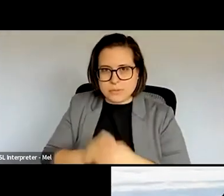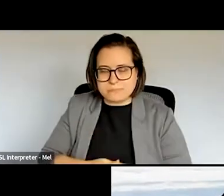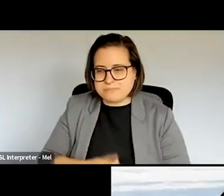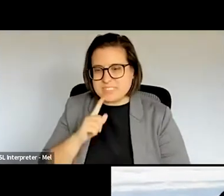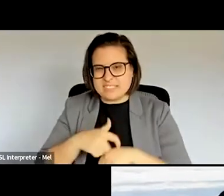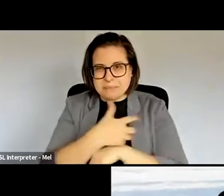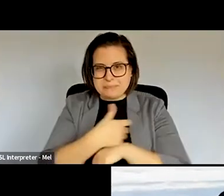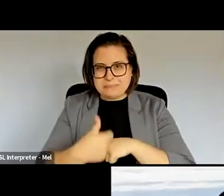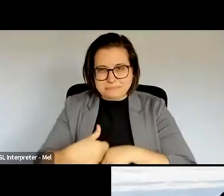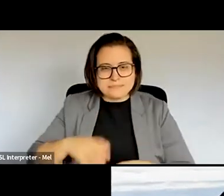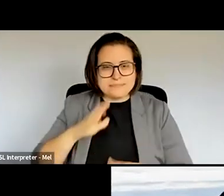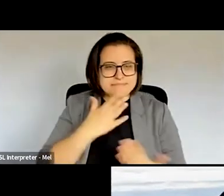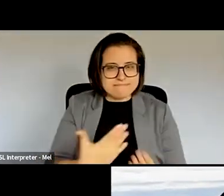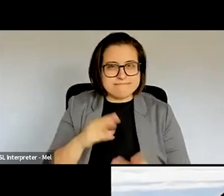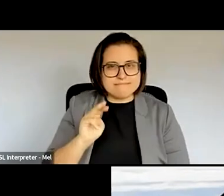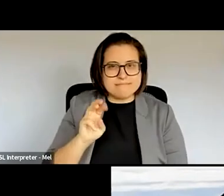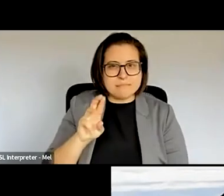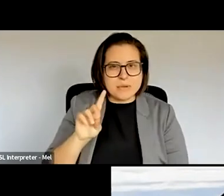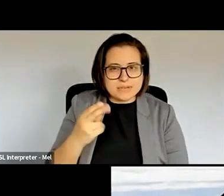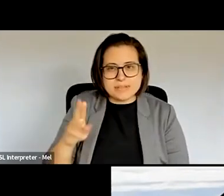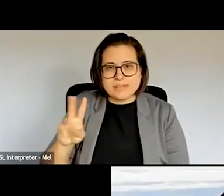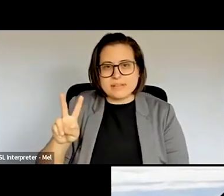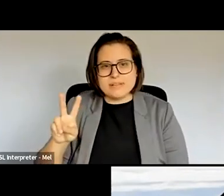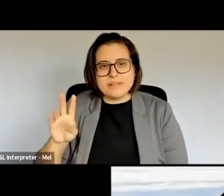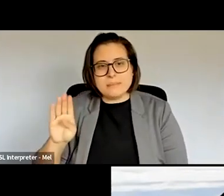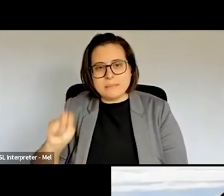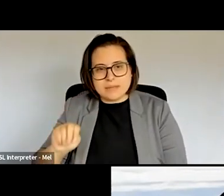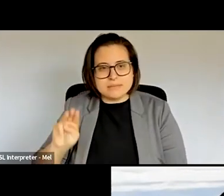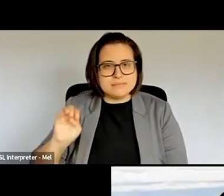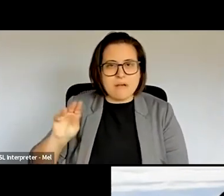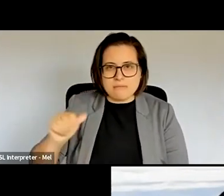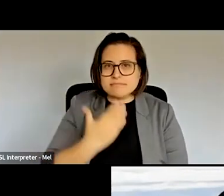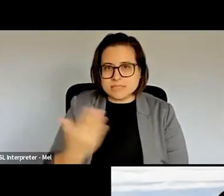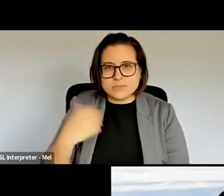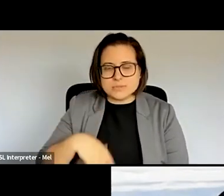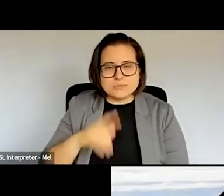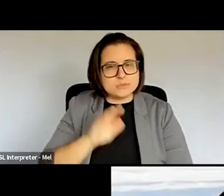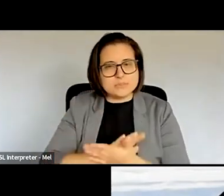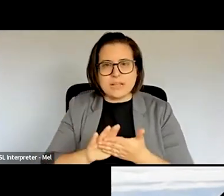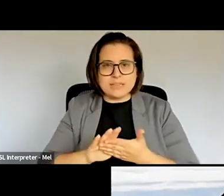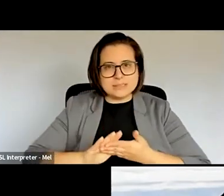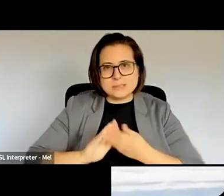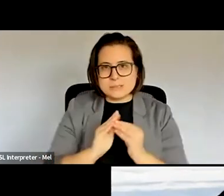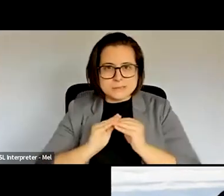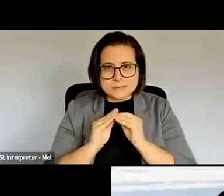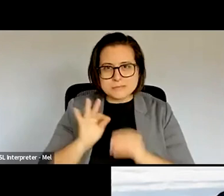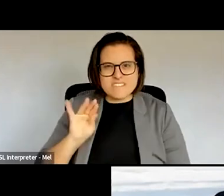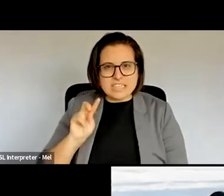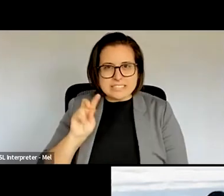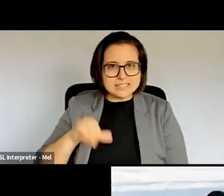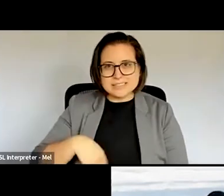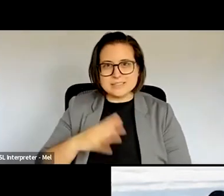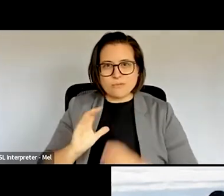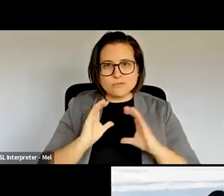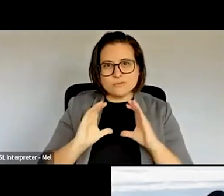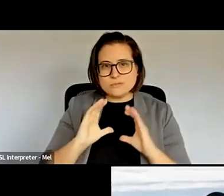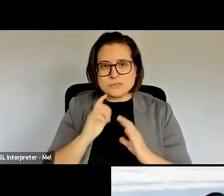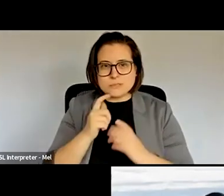Meredith and Ben and Monica for a nice feisty conversation full of interesting ideas I'll turn